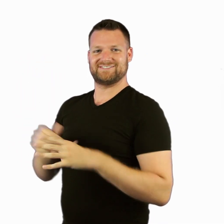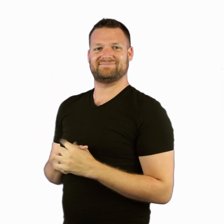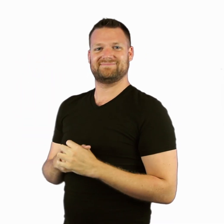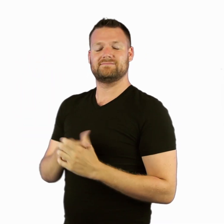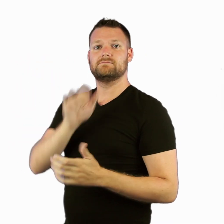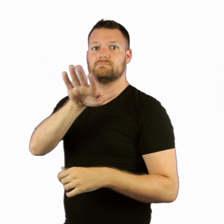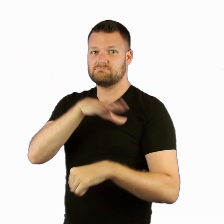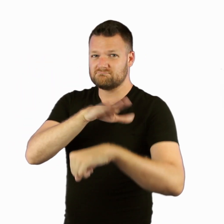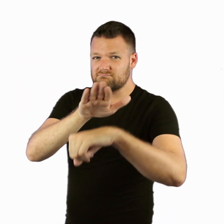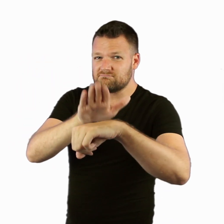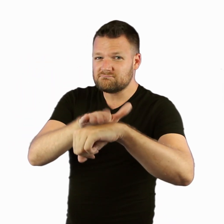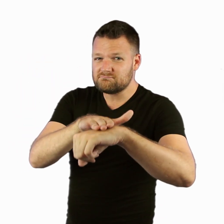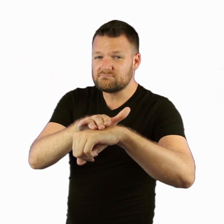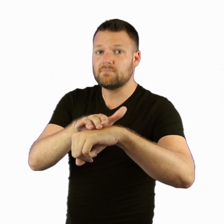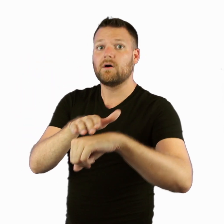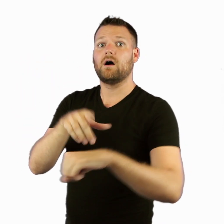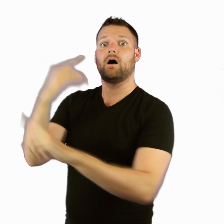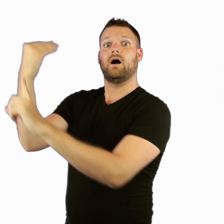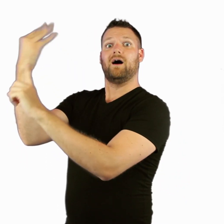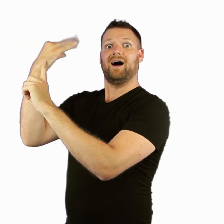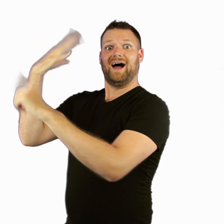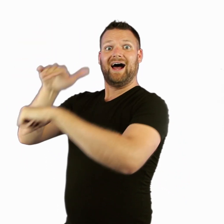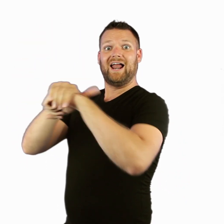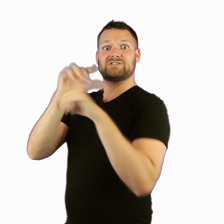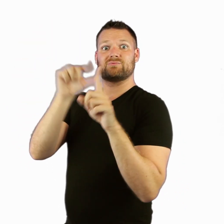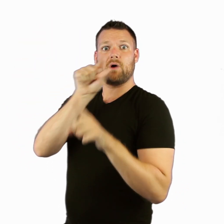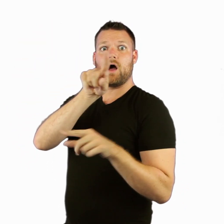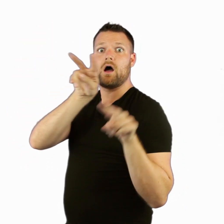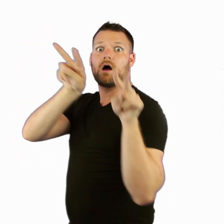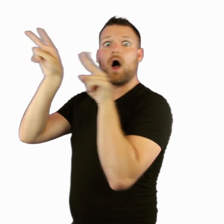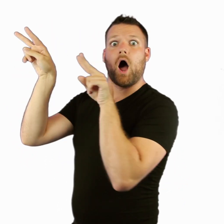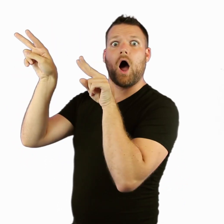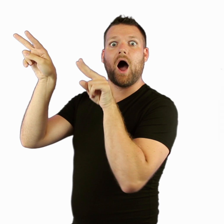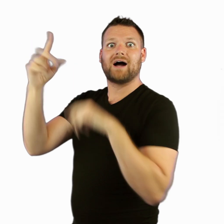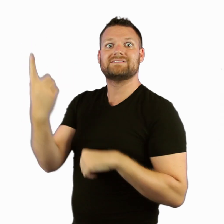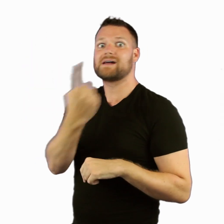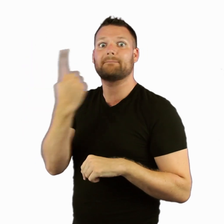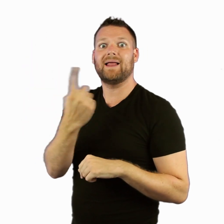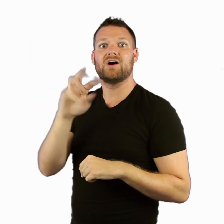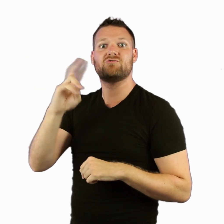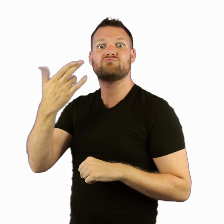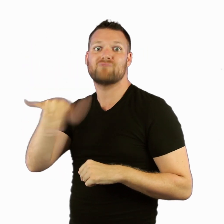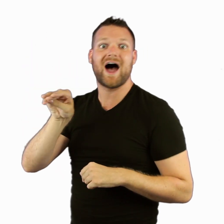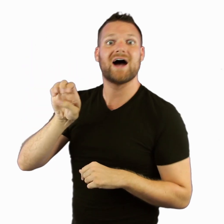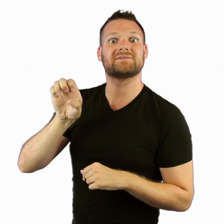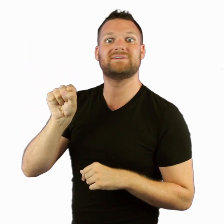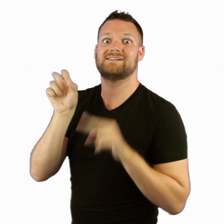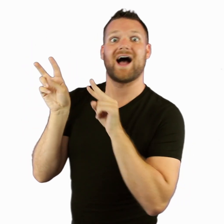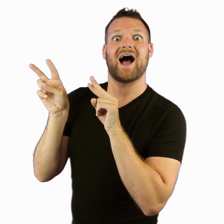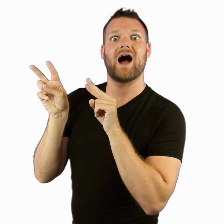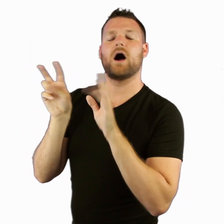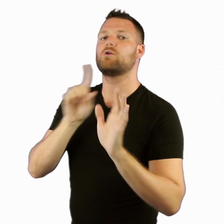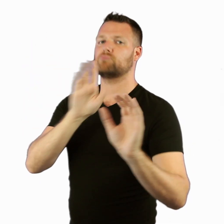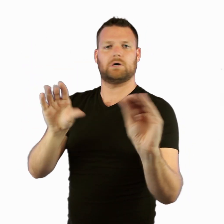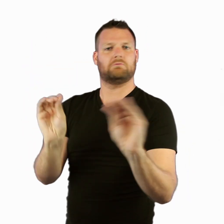Although you will notice English words throughout the video, they are not going to rhyme with each other.